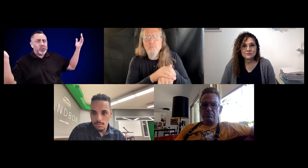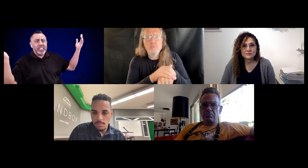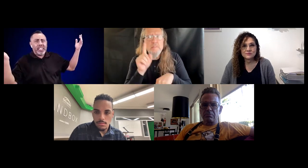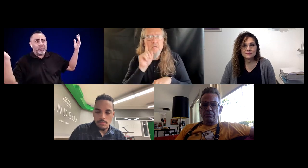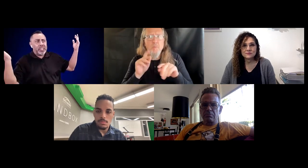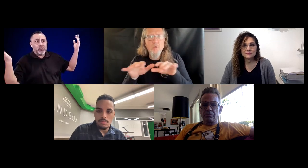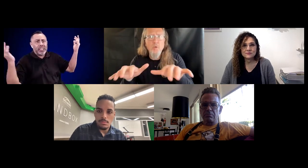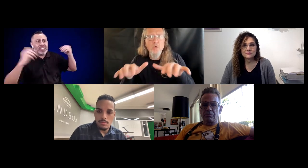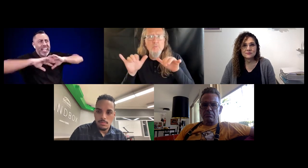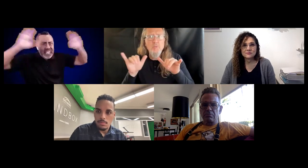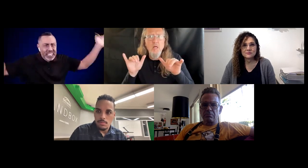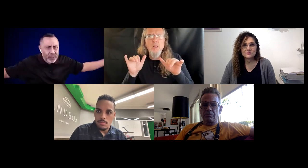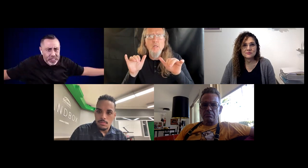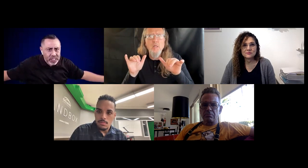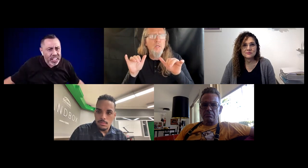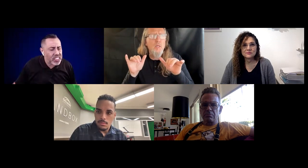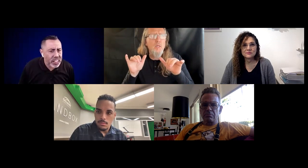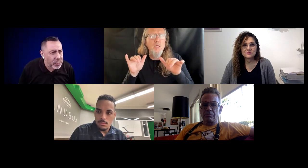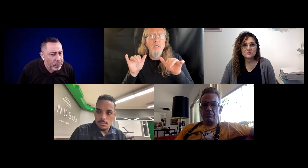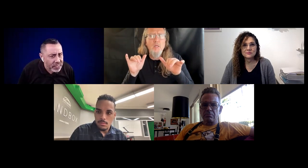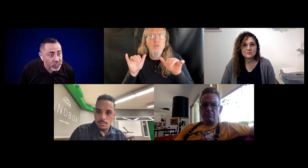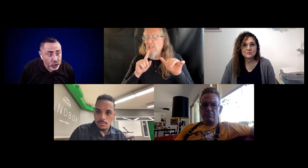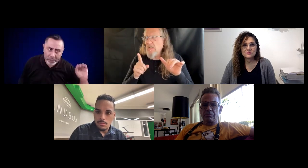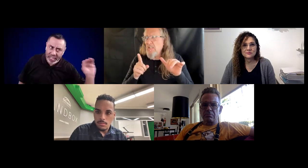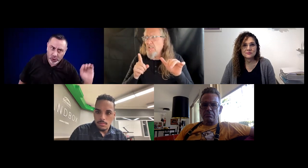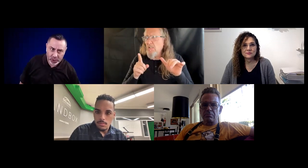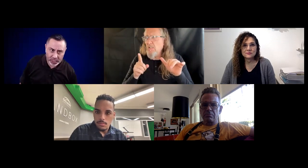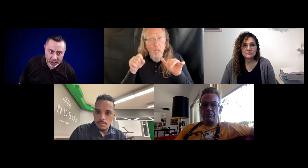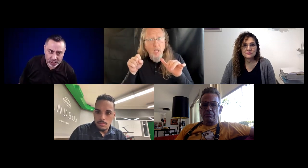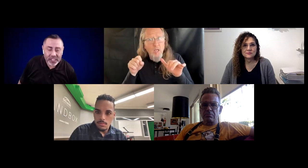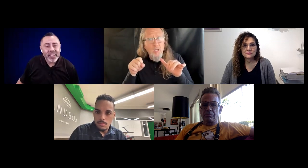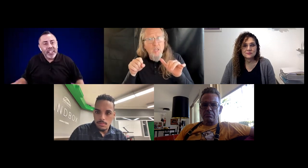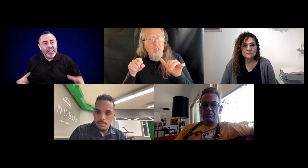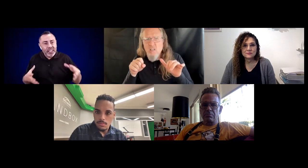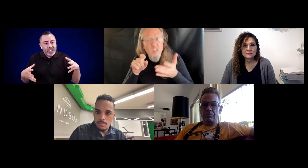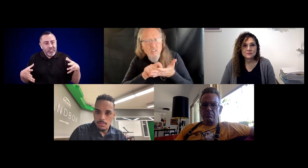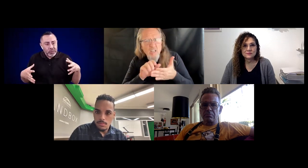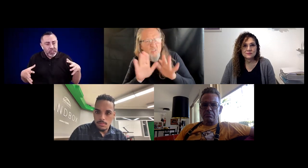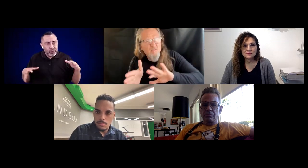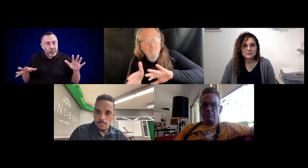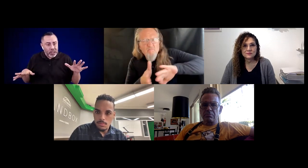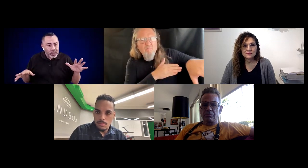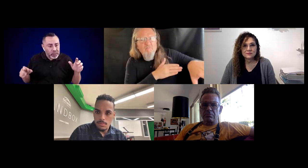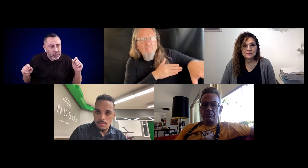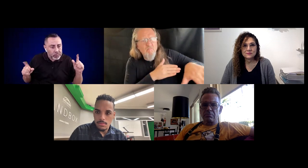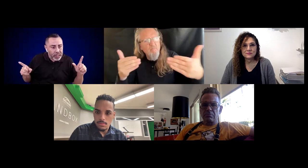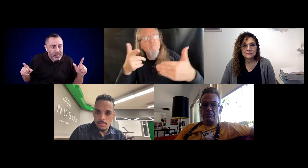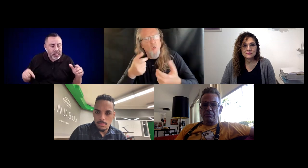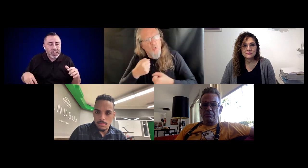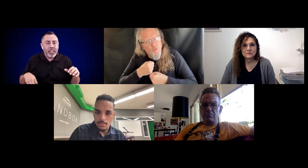It's not dependent or bound to English. And then the deaf community responded with the surprise.